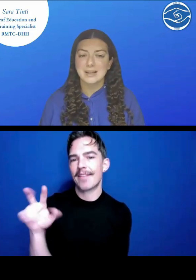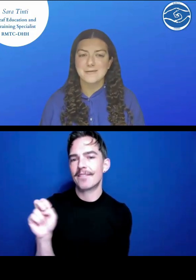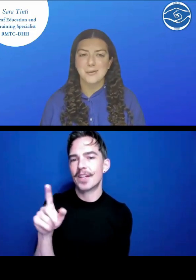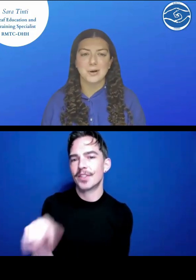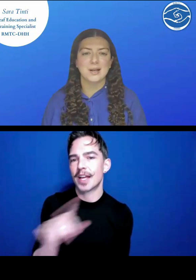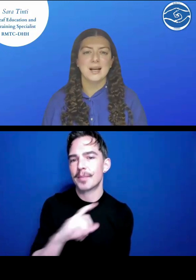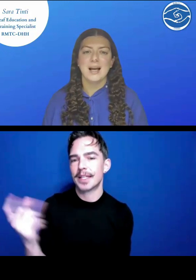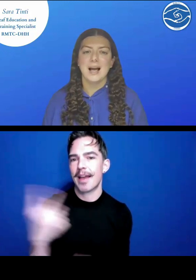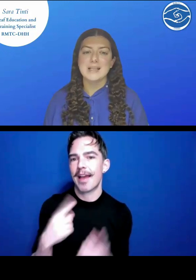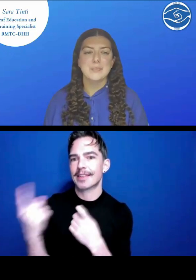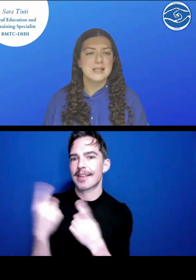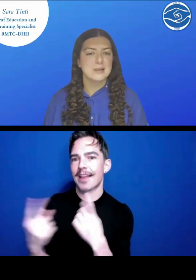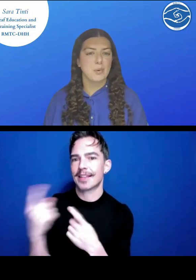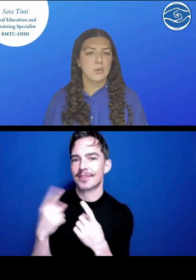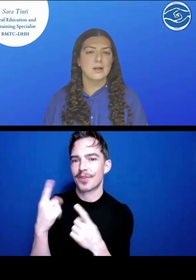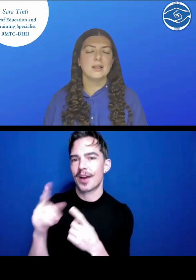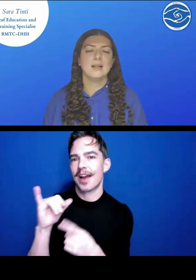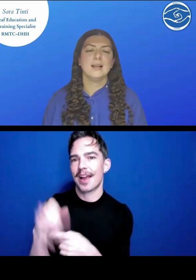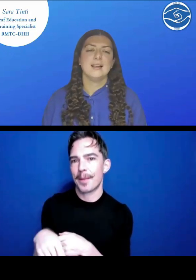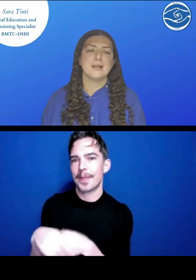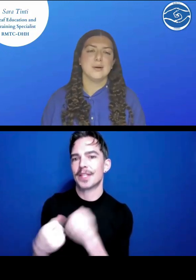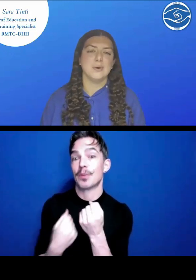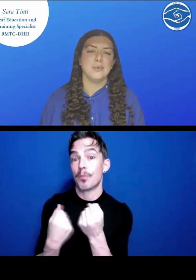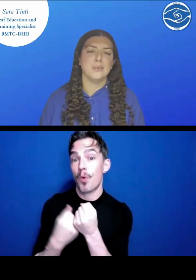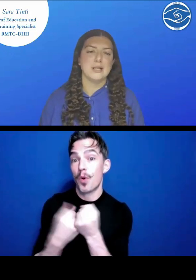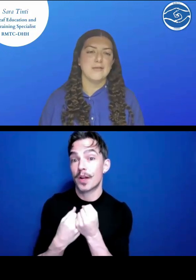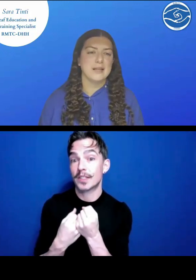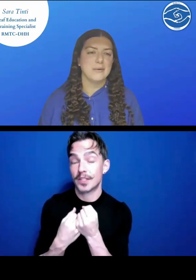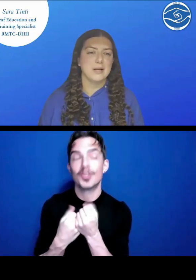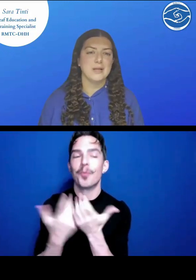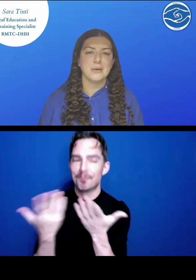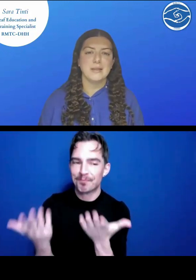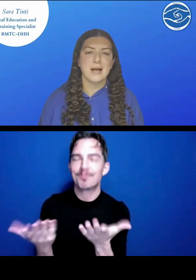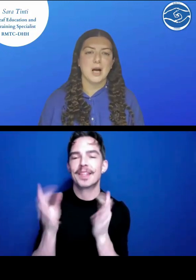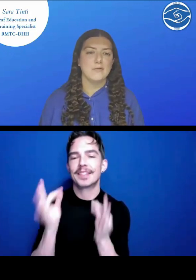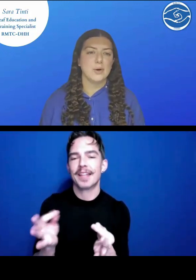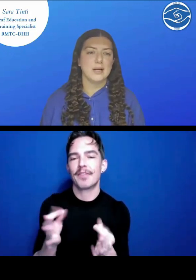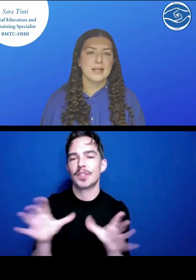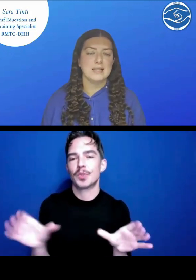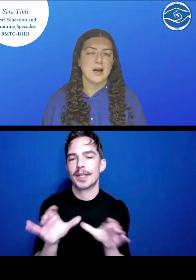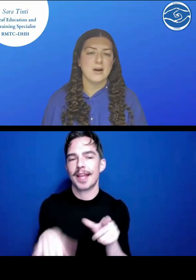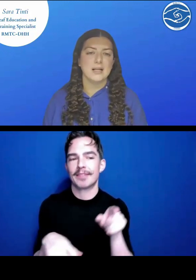asking for IEP support. So we're definitely going to be doing that. We've broken it down.